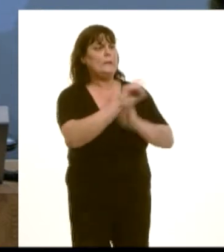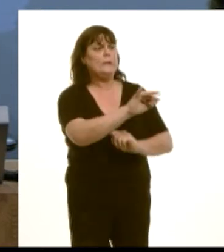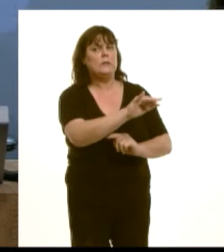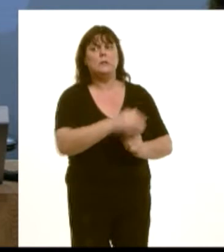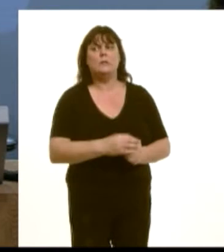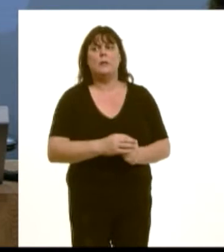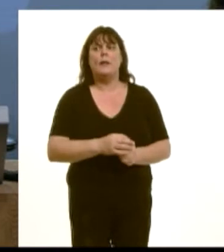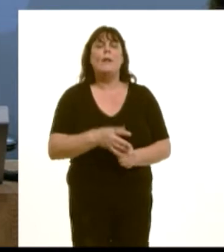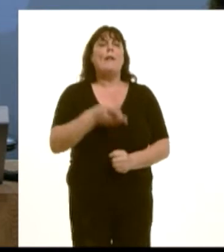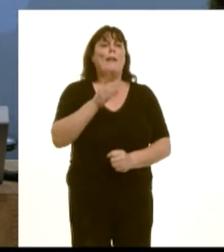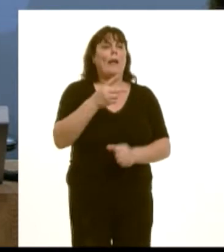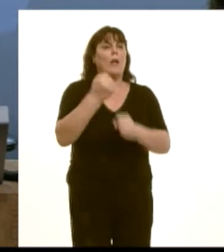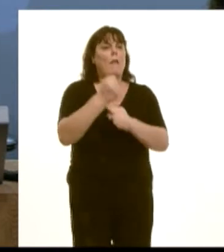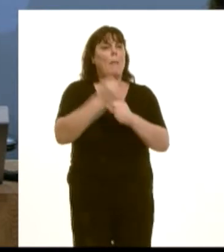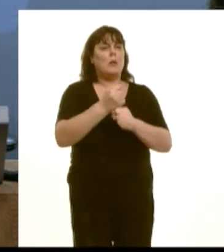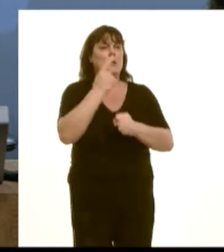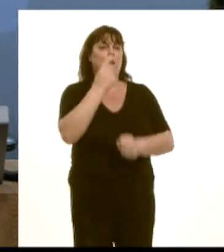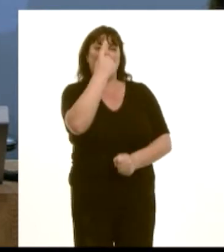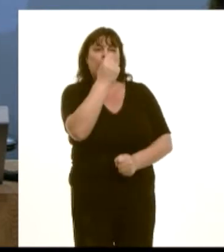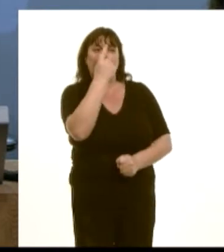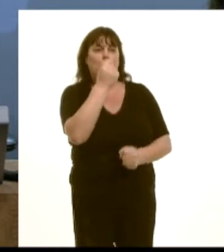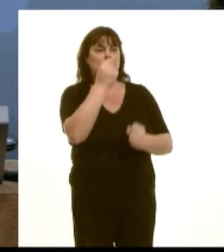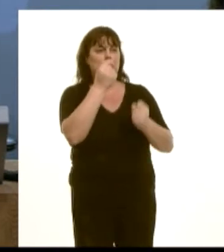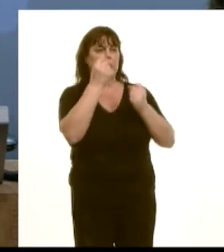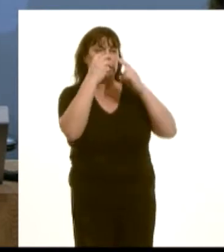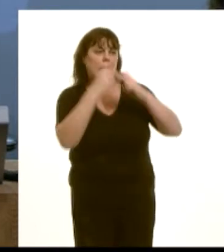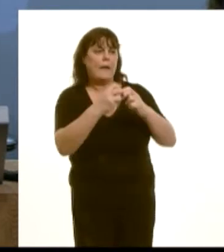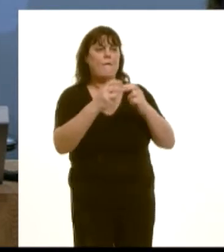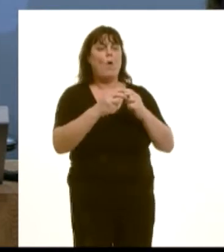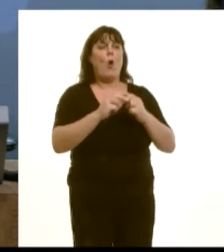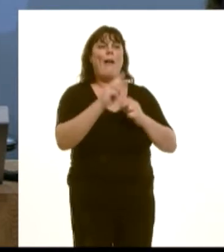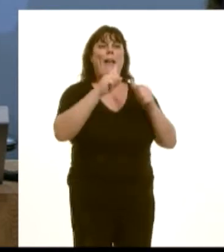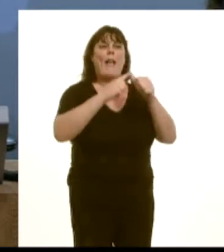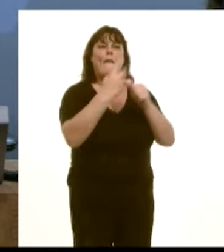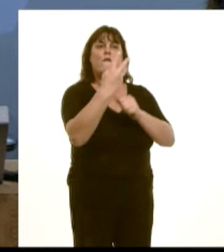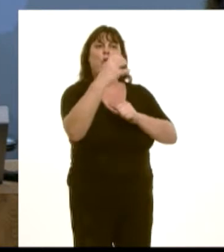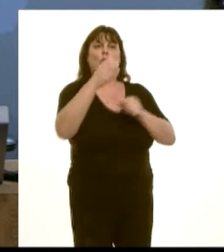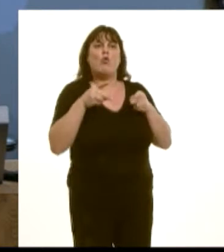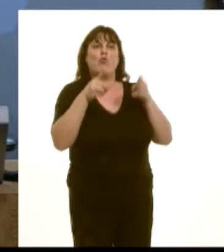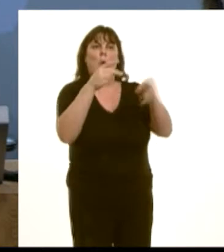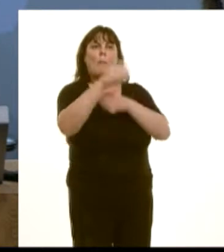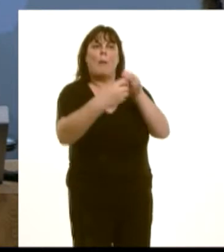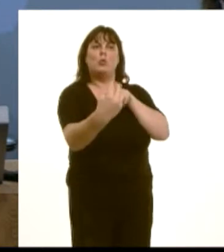a feasibility study for the dualling of the A40; do you envisage that structural funds